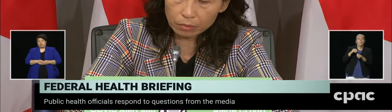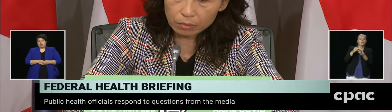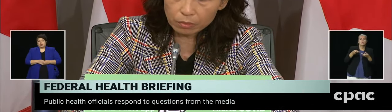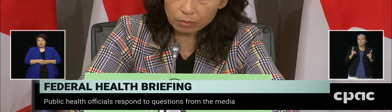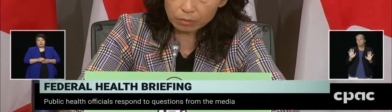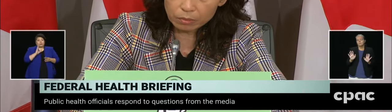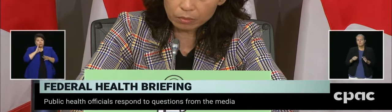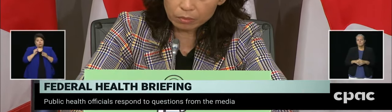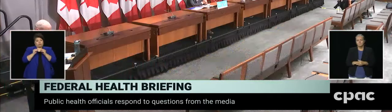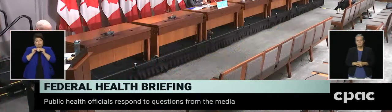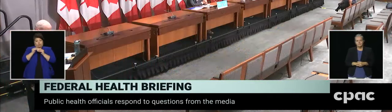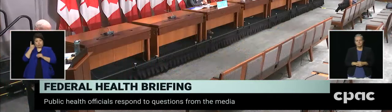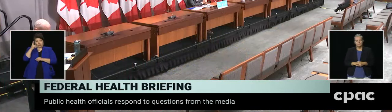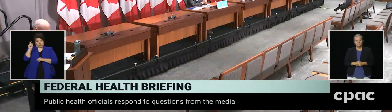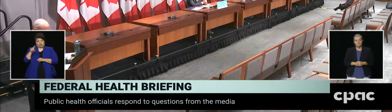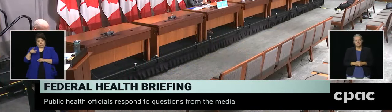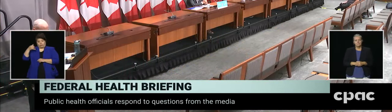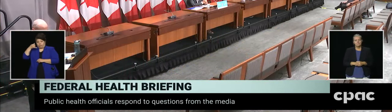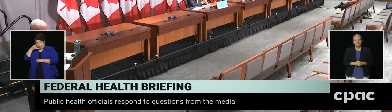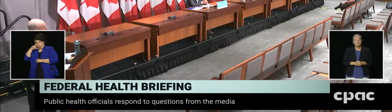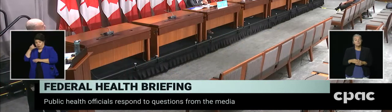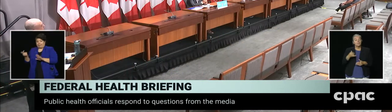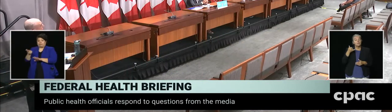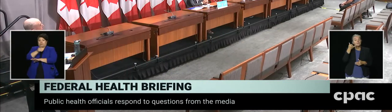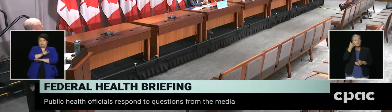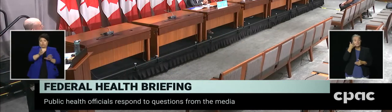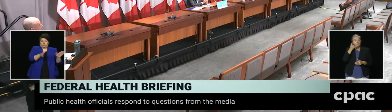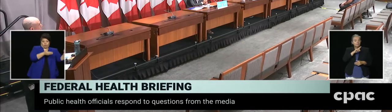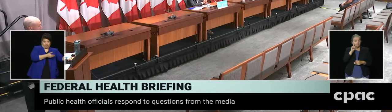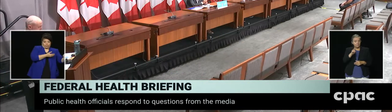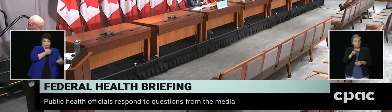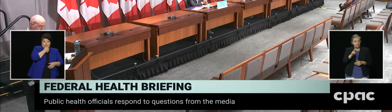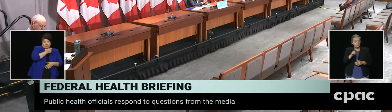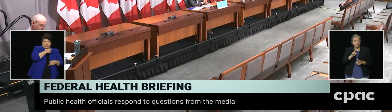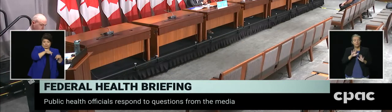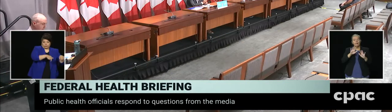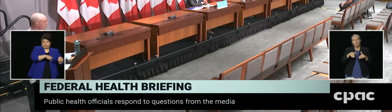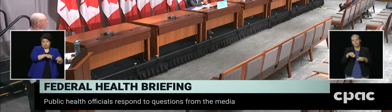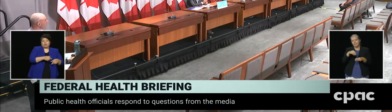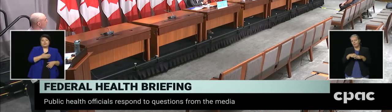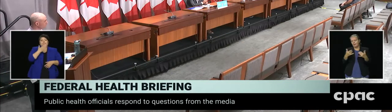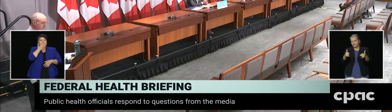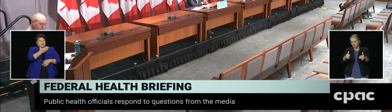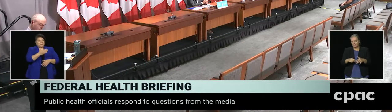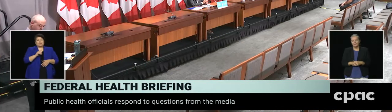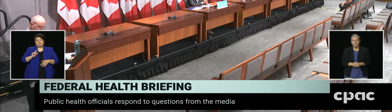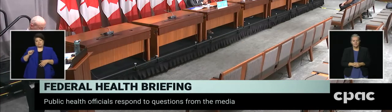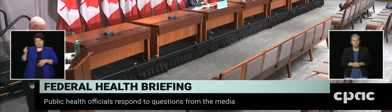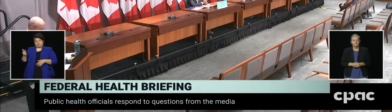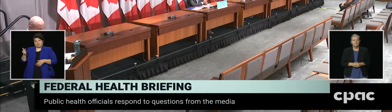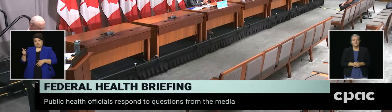WE'LL TAKE ONE MORE QUESTION FROM THE PHONE, AND WE'LL GO BACK TO THE FLOOR. OPERATOR?